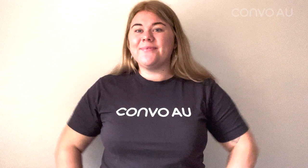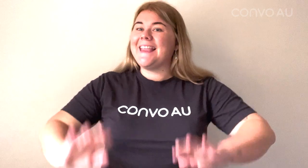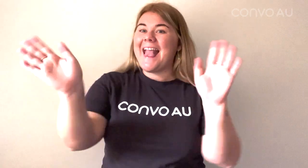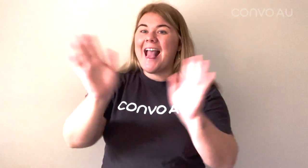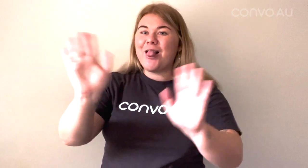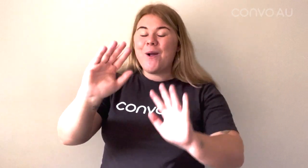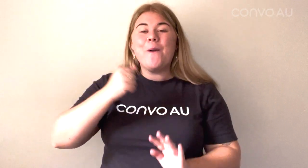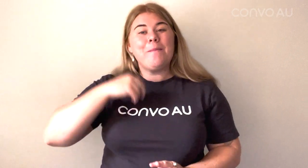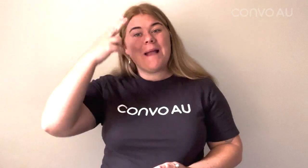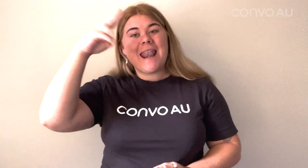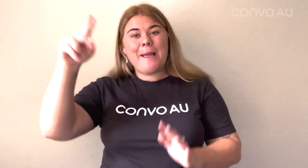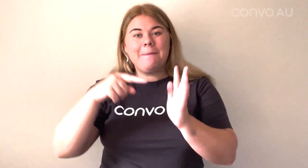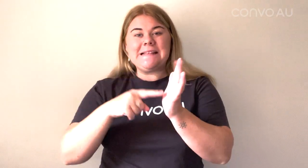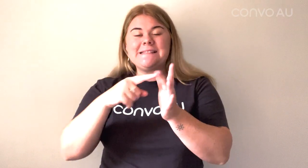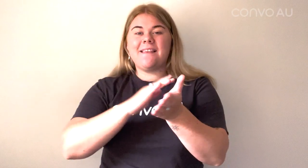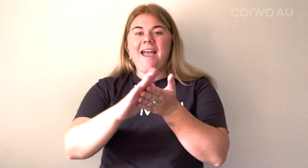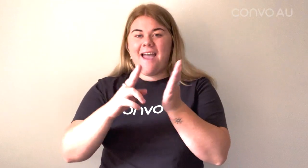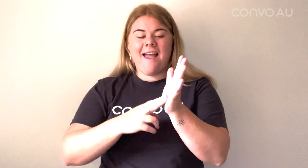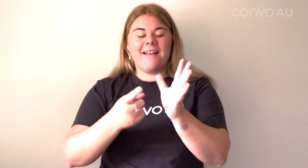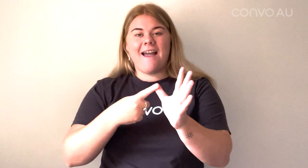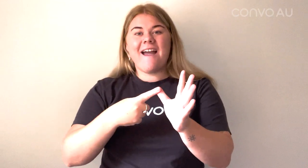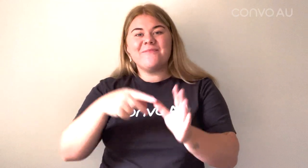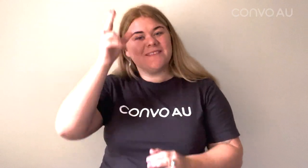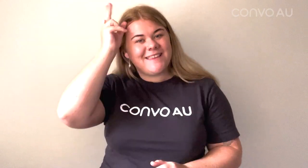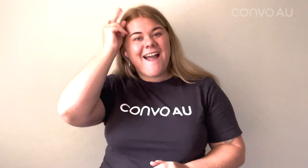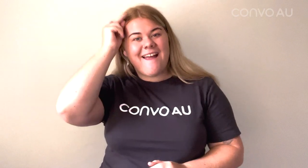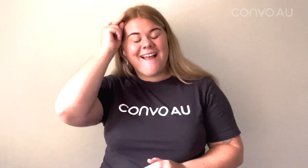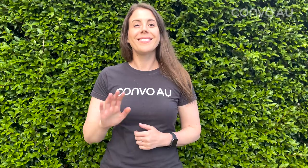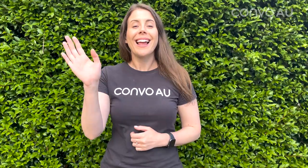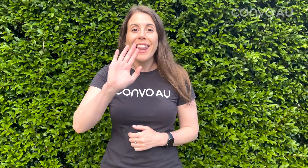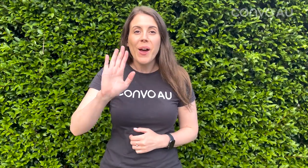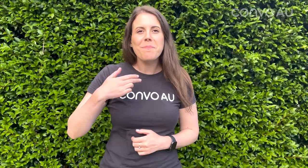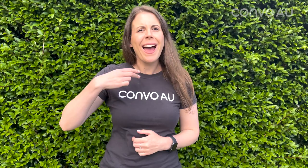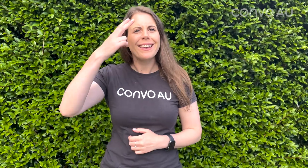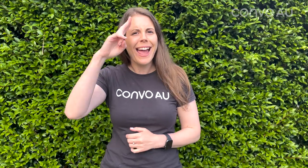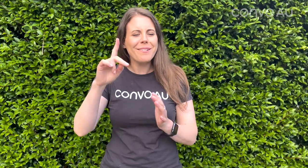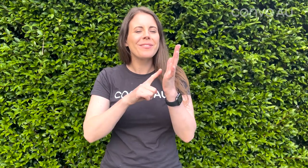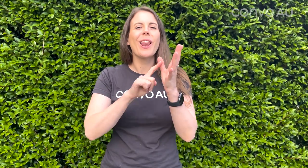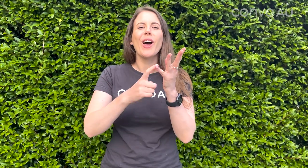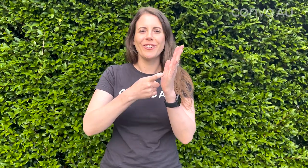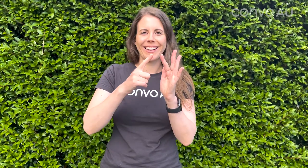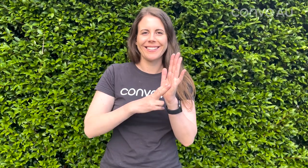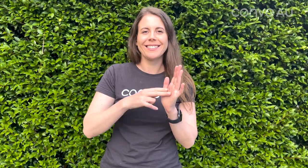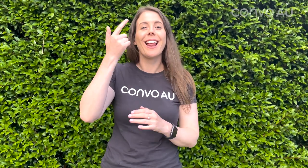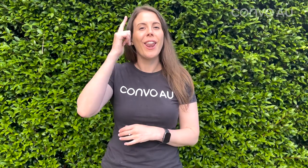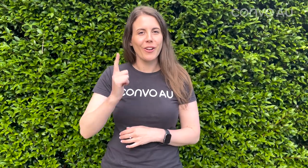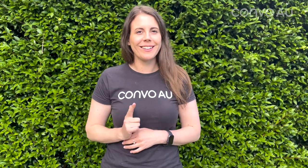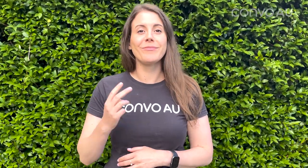Hello, my name is Tiahna. My name is Lauren.